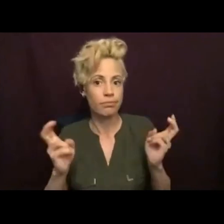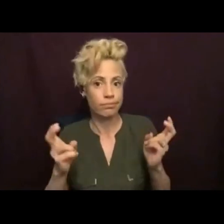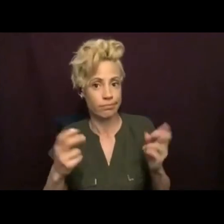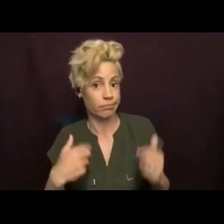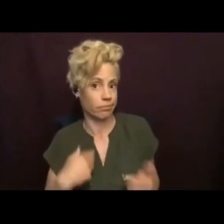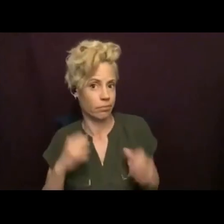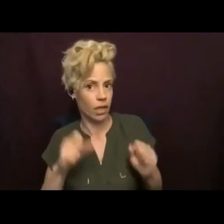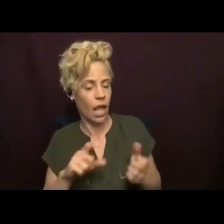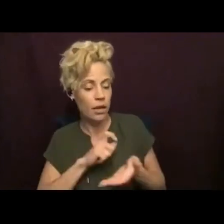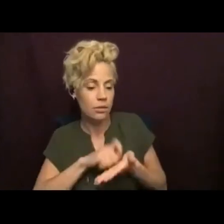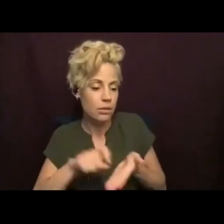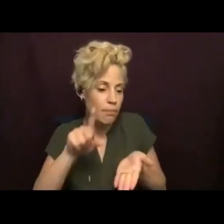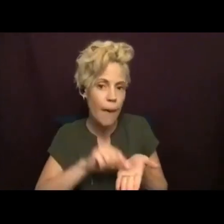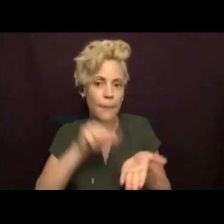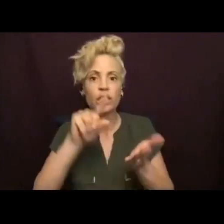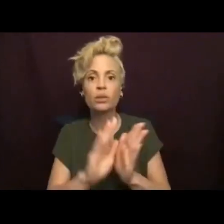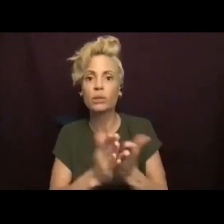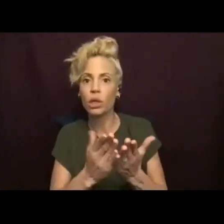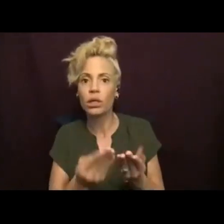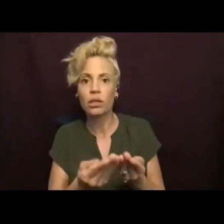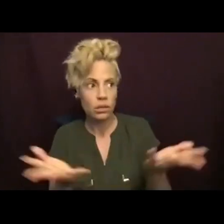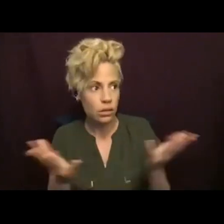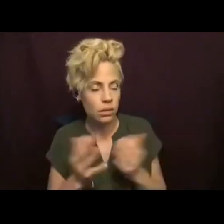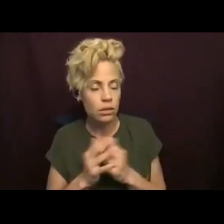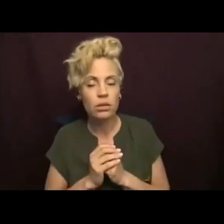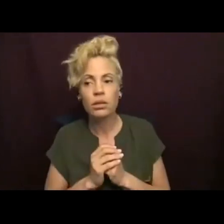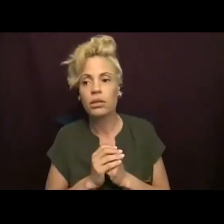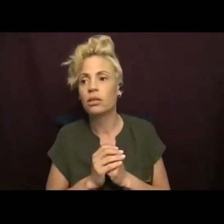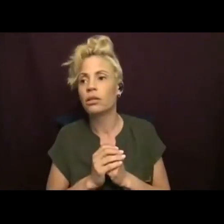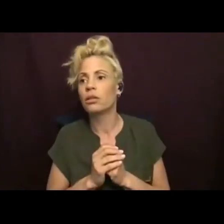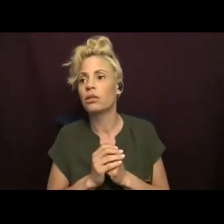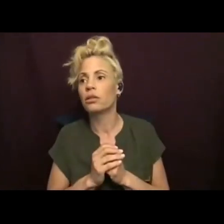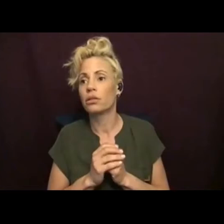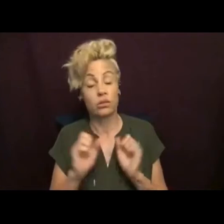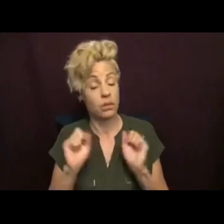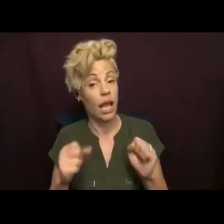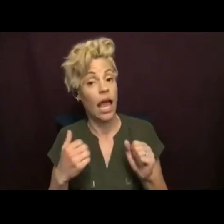you can publish a book with a great publishing house,